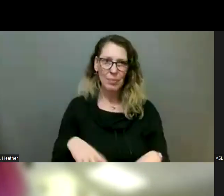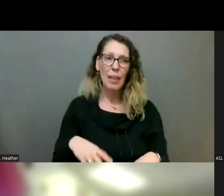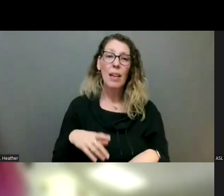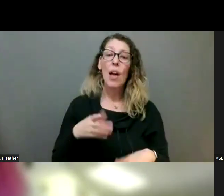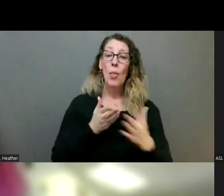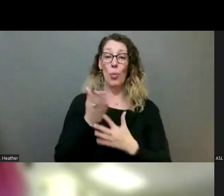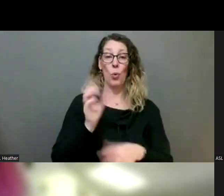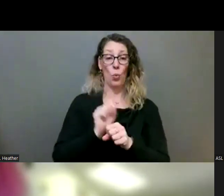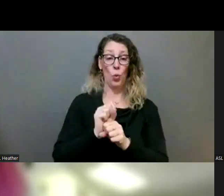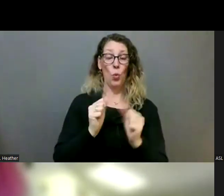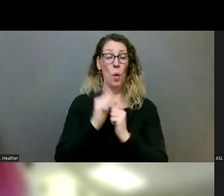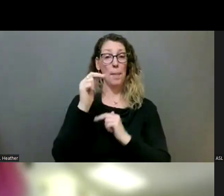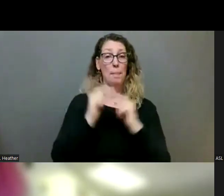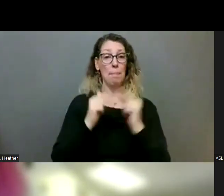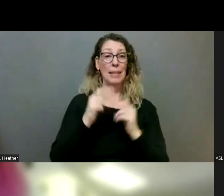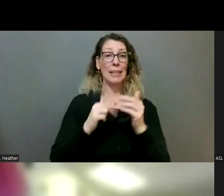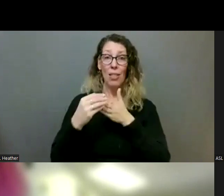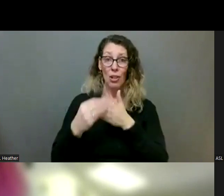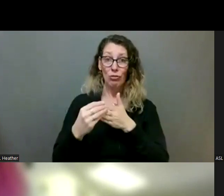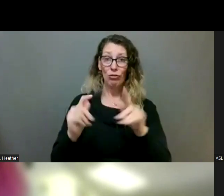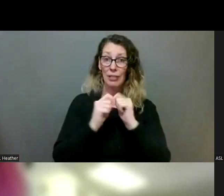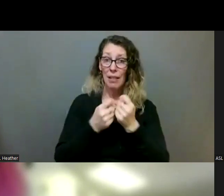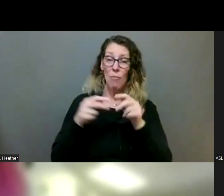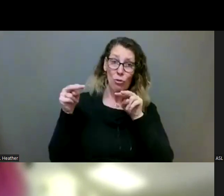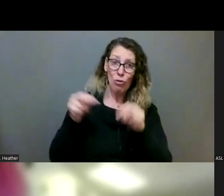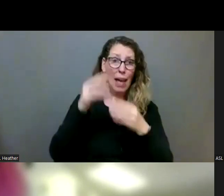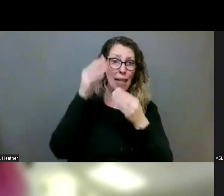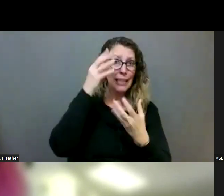our building leadership team, looking at the data - what was going to be our next tackle?